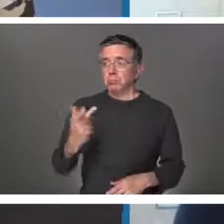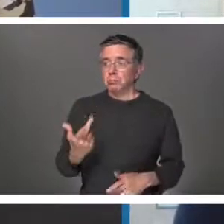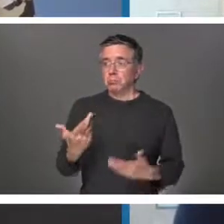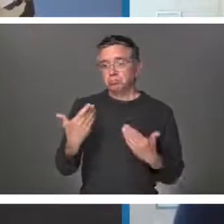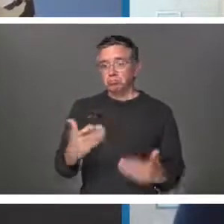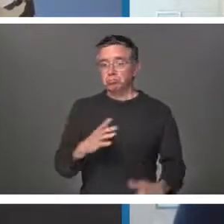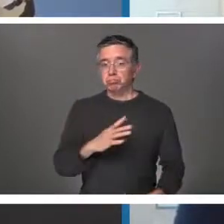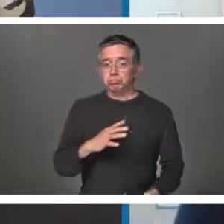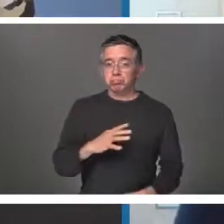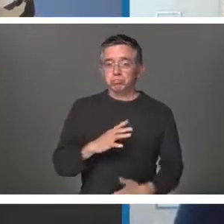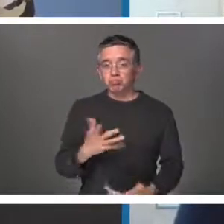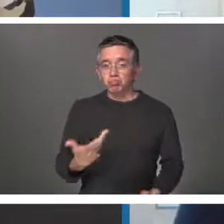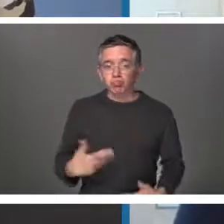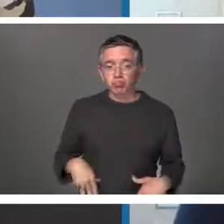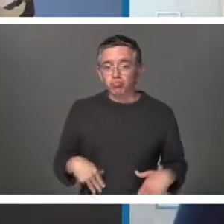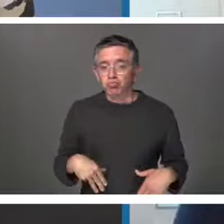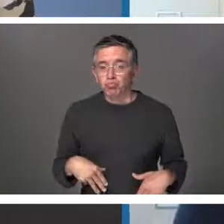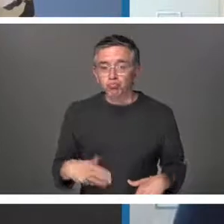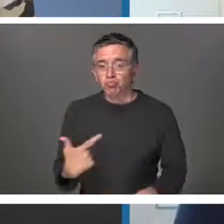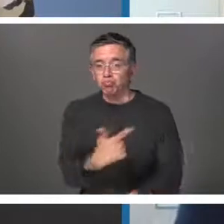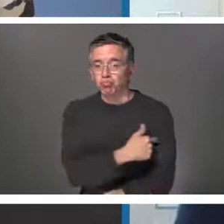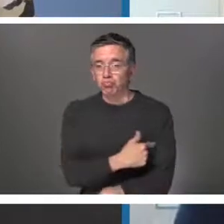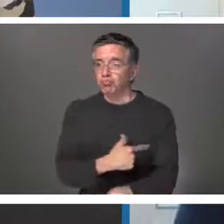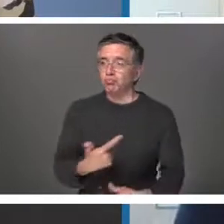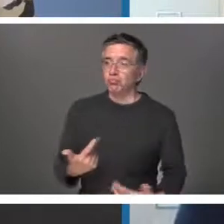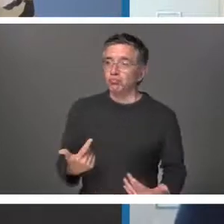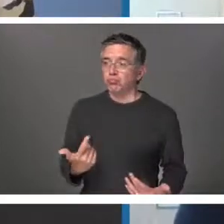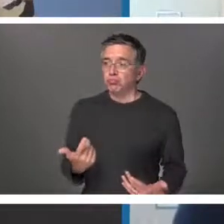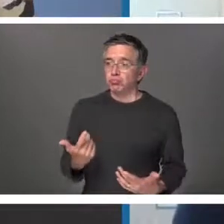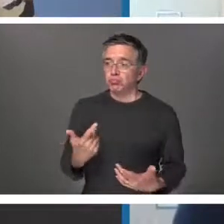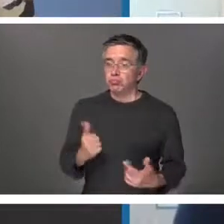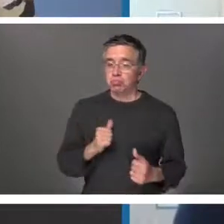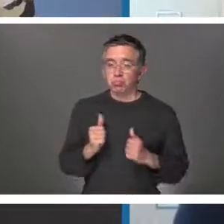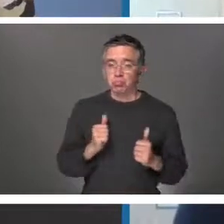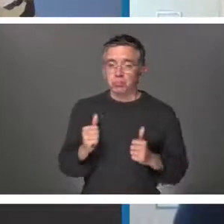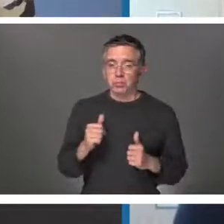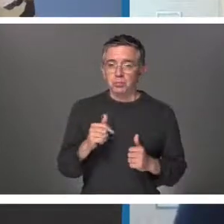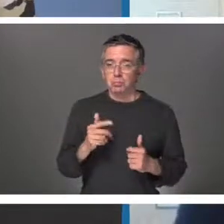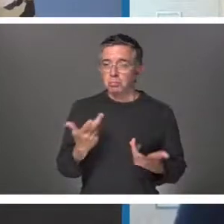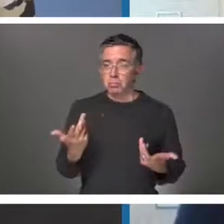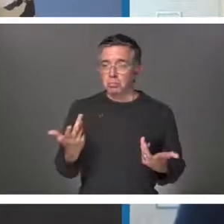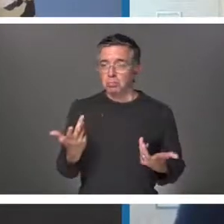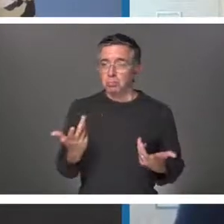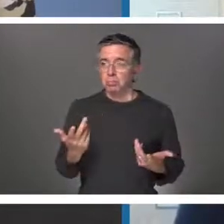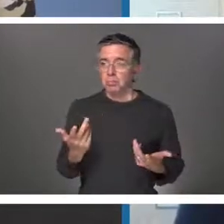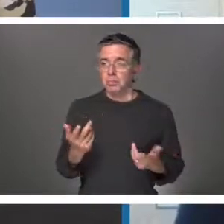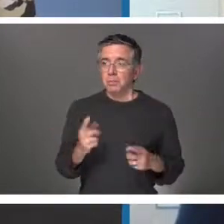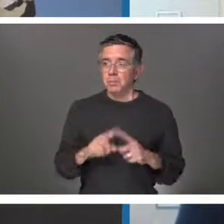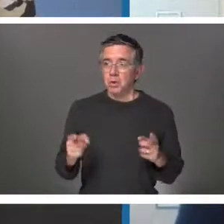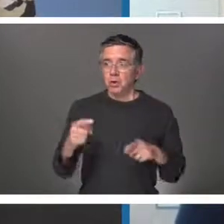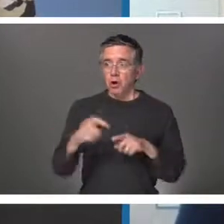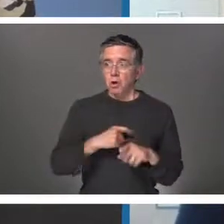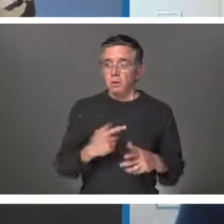I don't know if I would have gotten the vaccine if you hadn't called me right now." And those are the ones that we really celebrate,